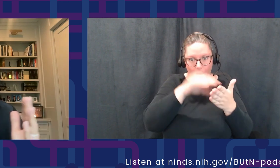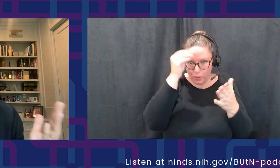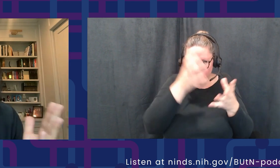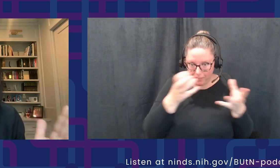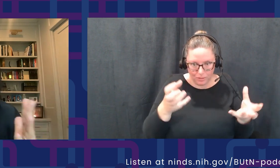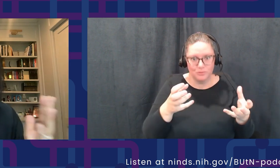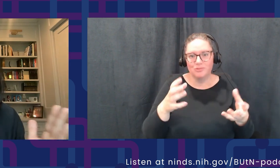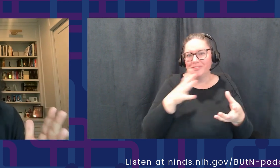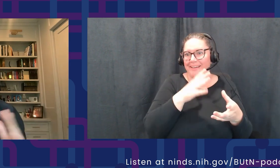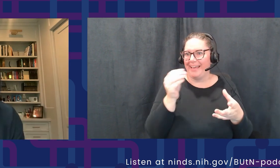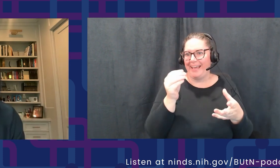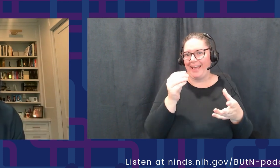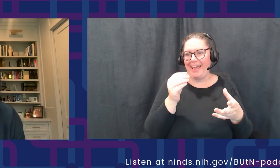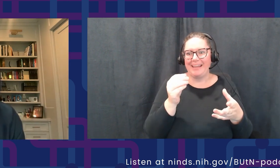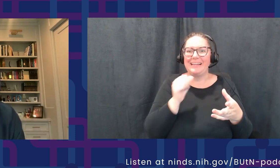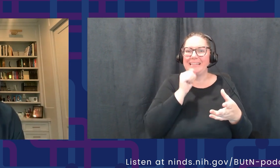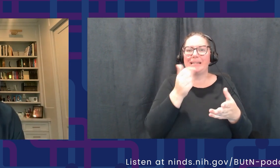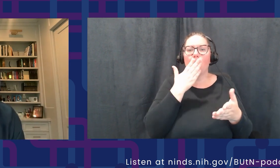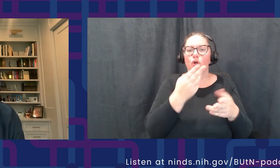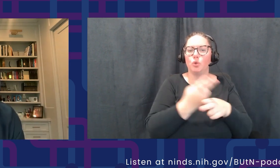And, you know, it's not a good use of the time.